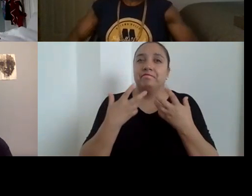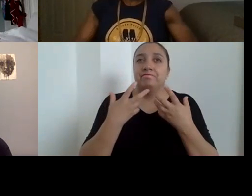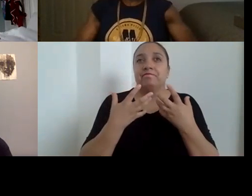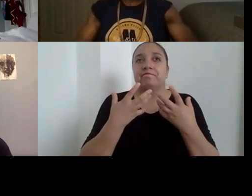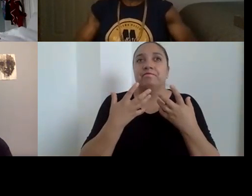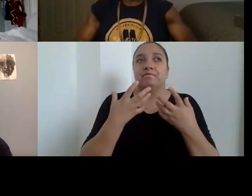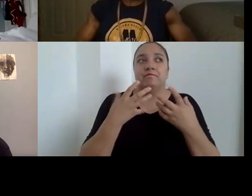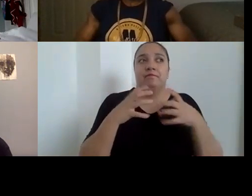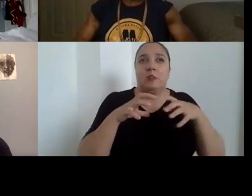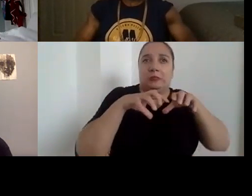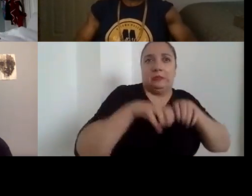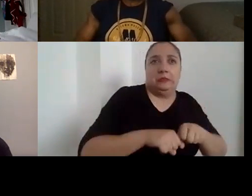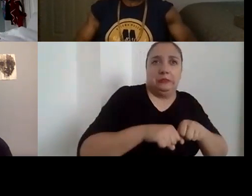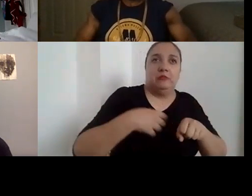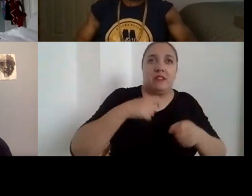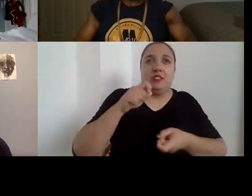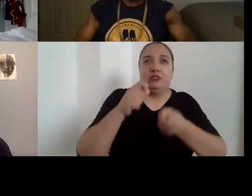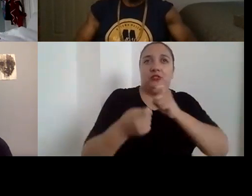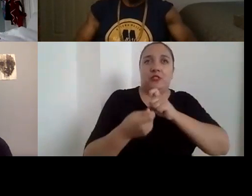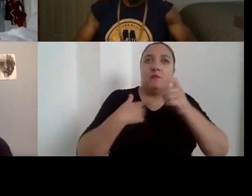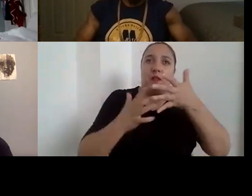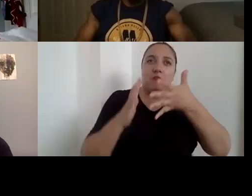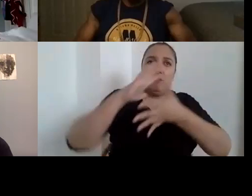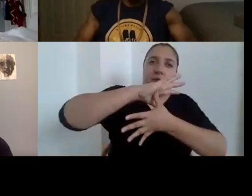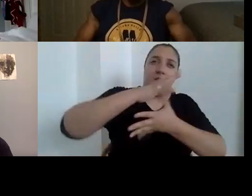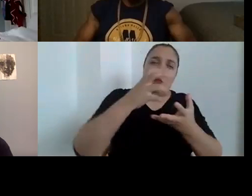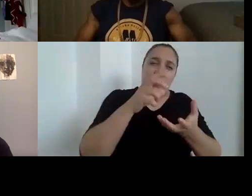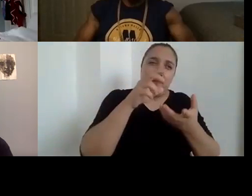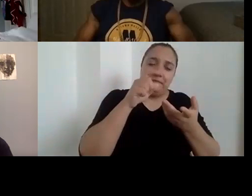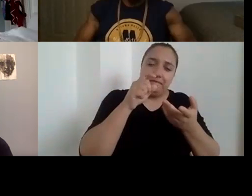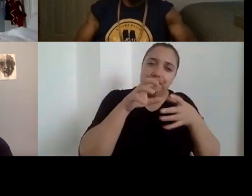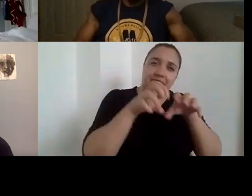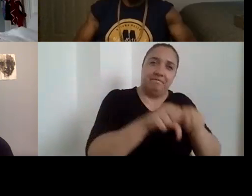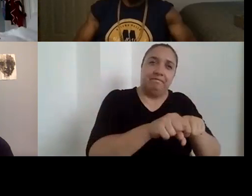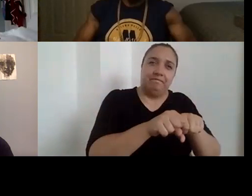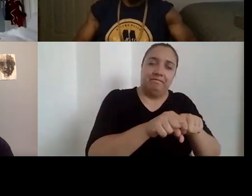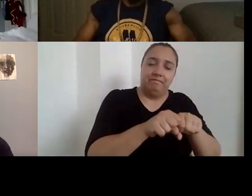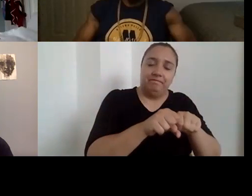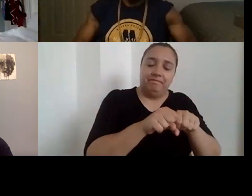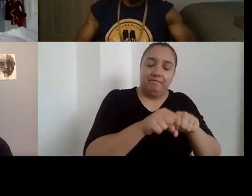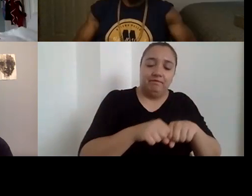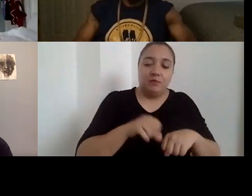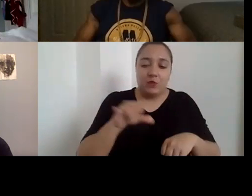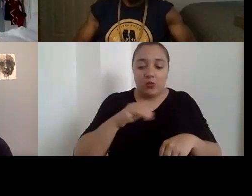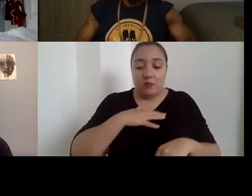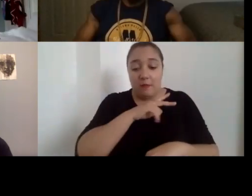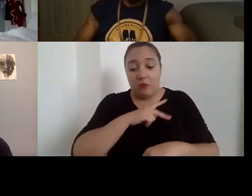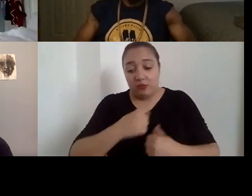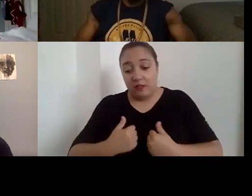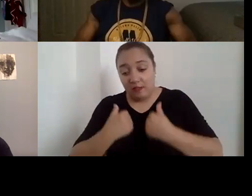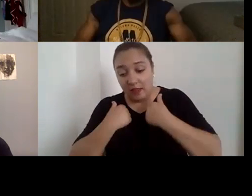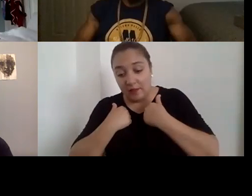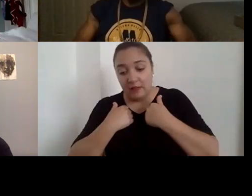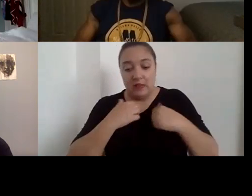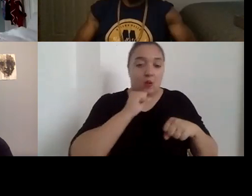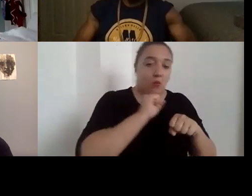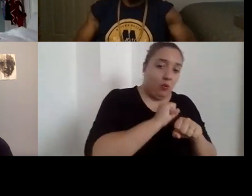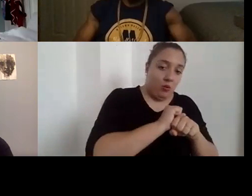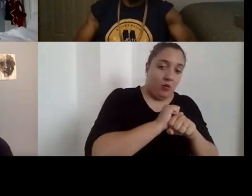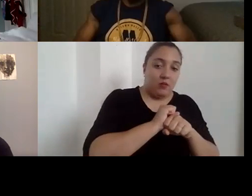weeks in my personal life and in my work I think so much has